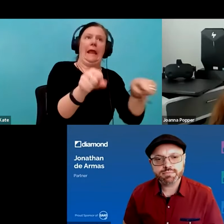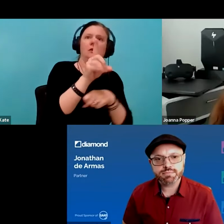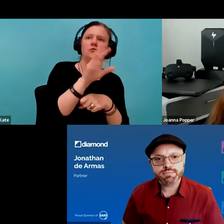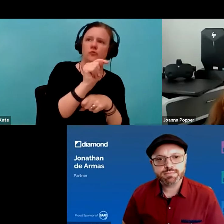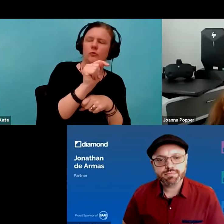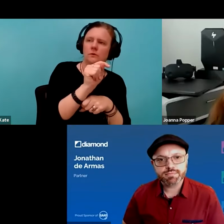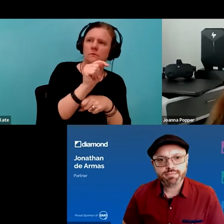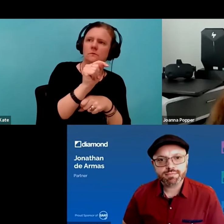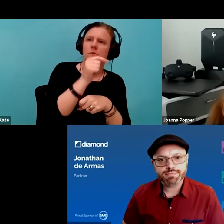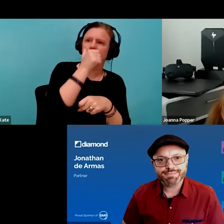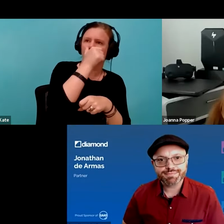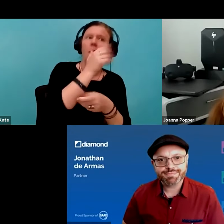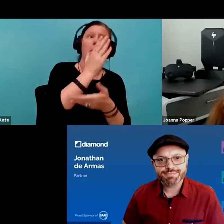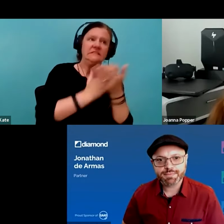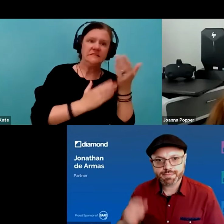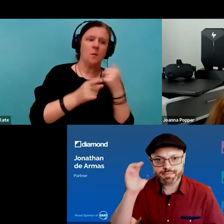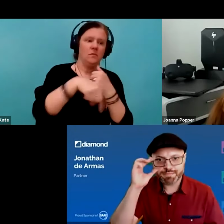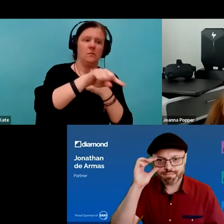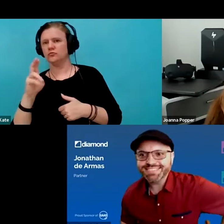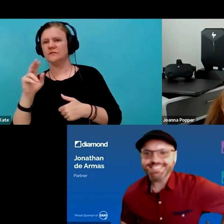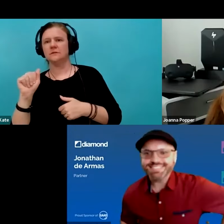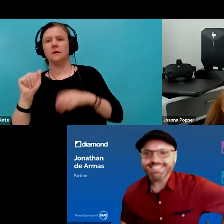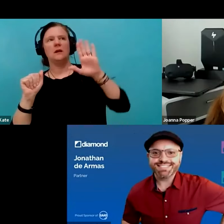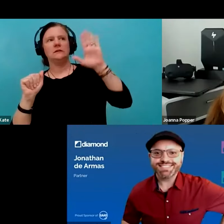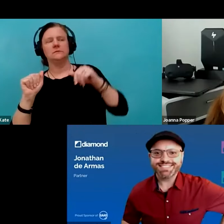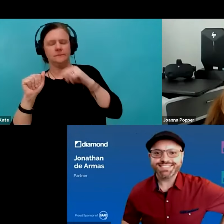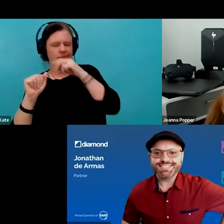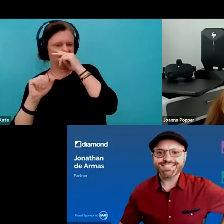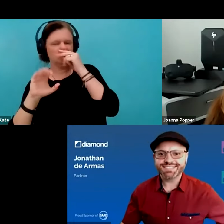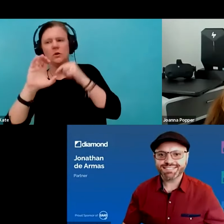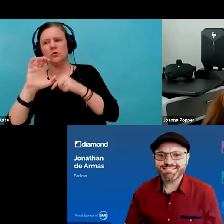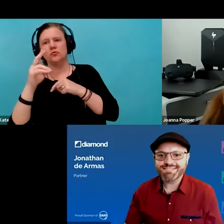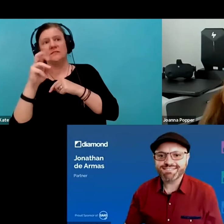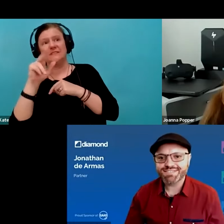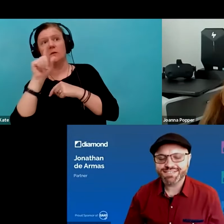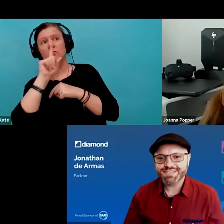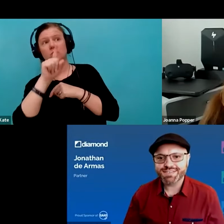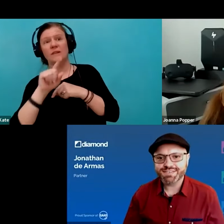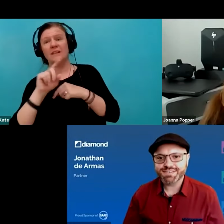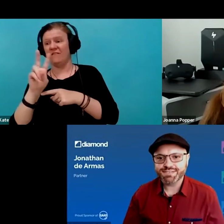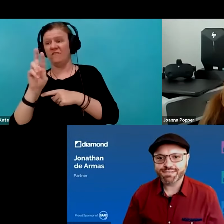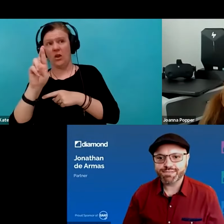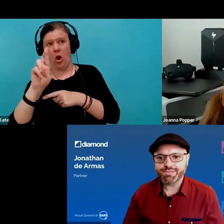Joanna Popper: venues are set up to beat to be accessible. Christina Heller: I mean, I just think that in some ways VR and AR is a